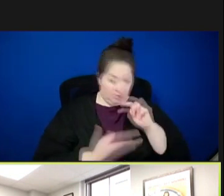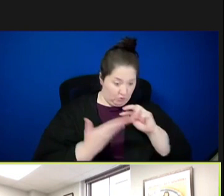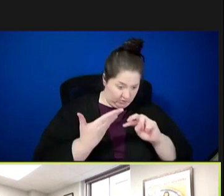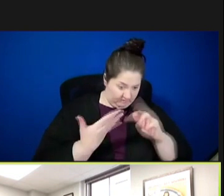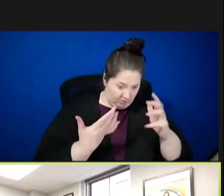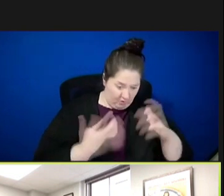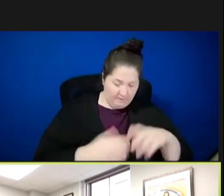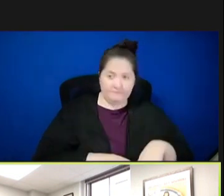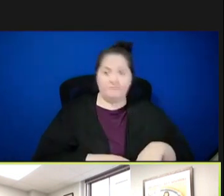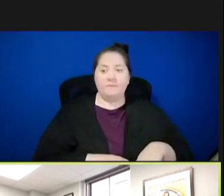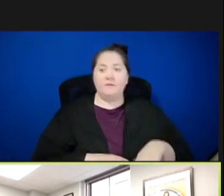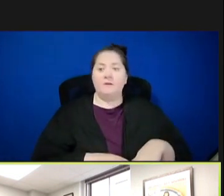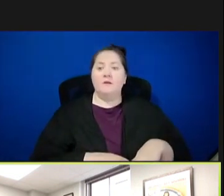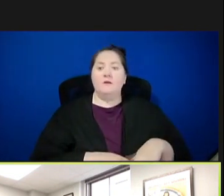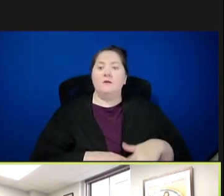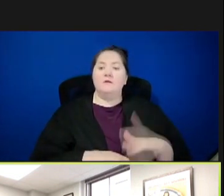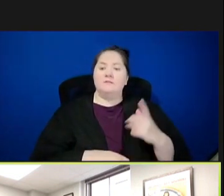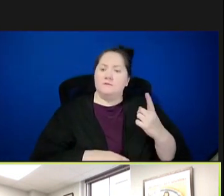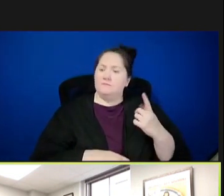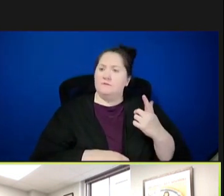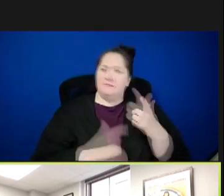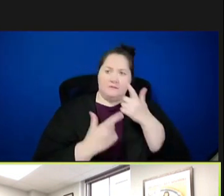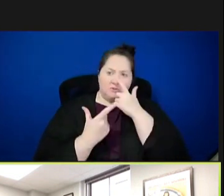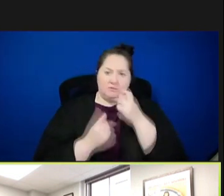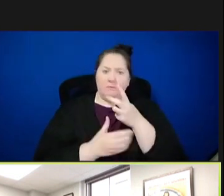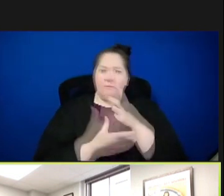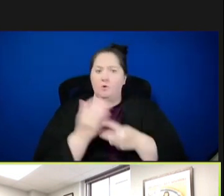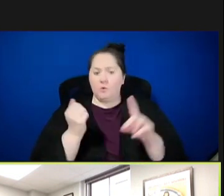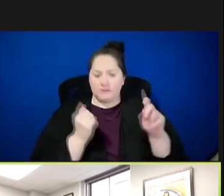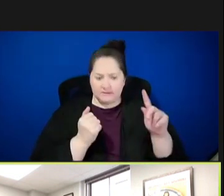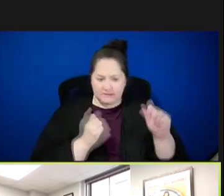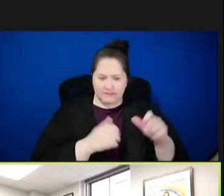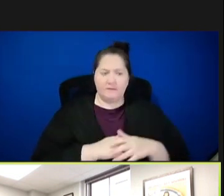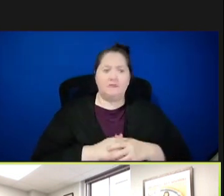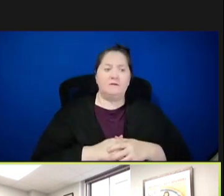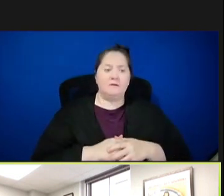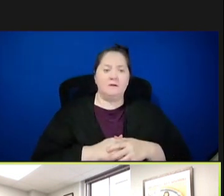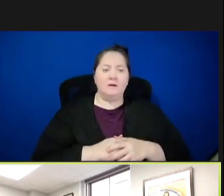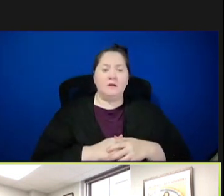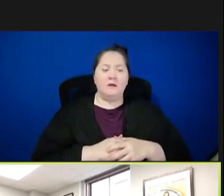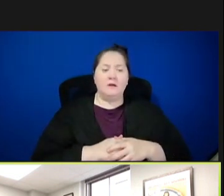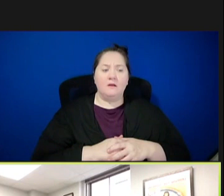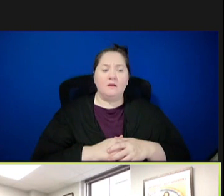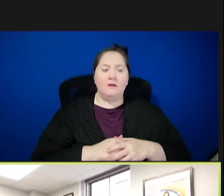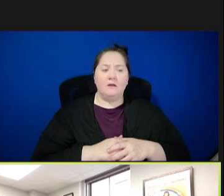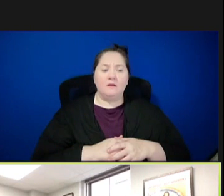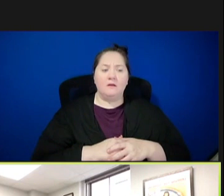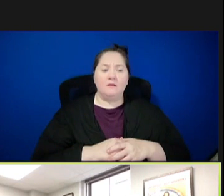there's something striking about both of these data say both of these datasets and Dr. Olsen